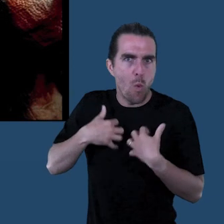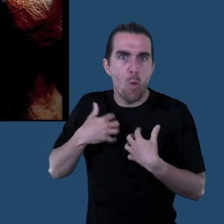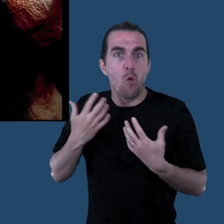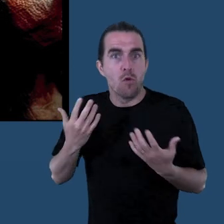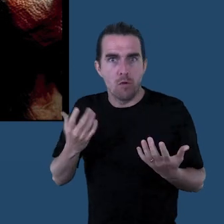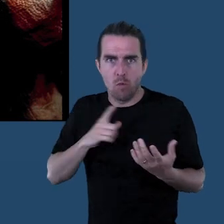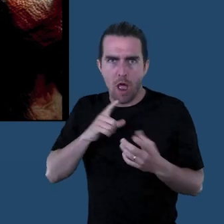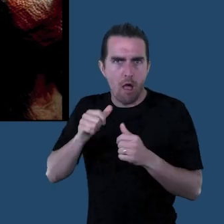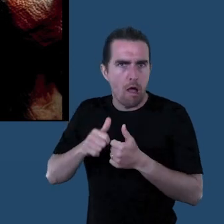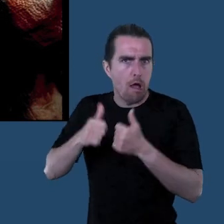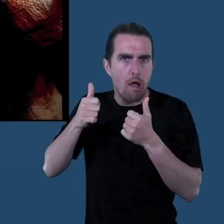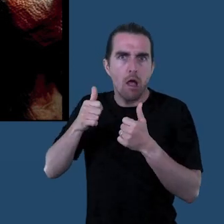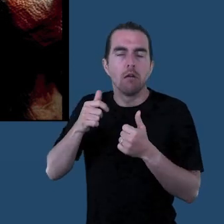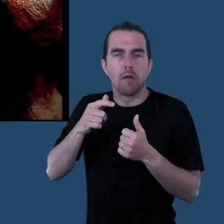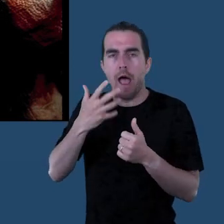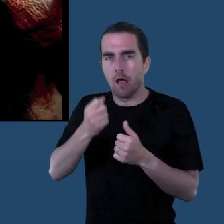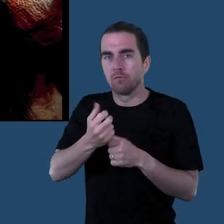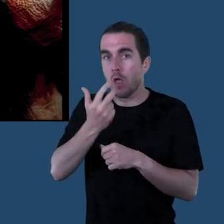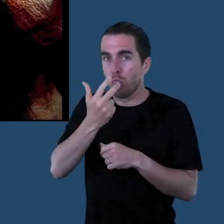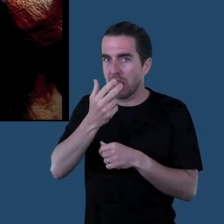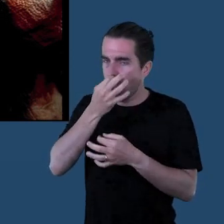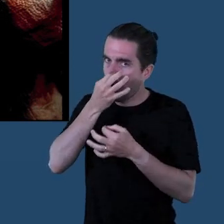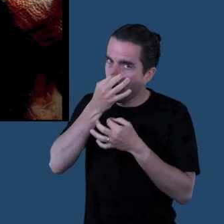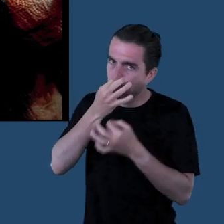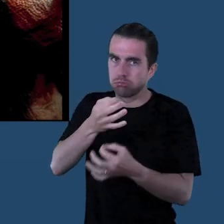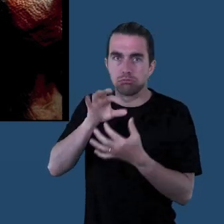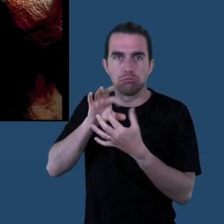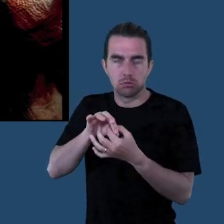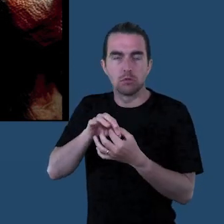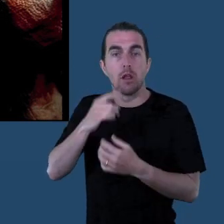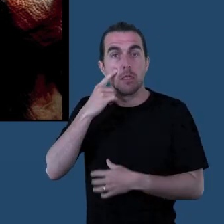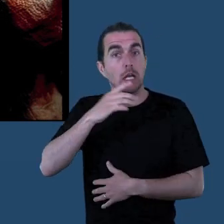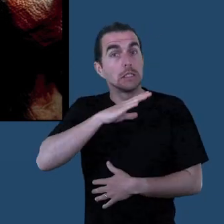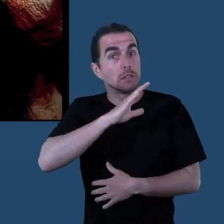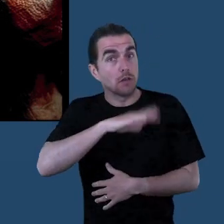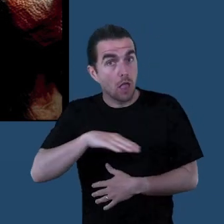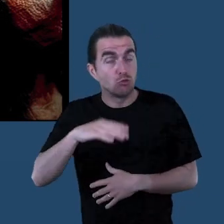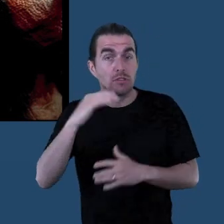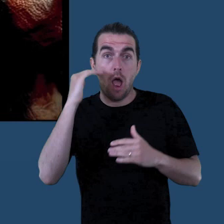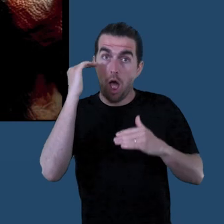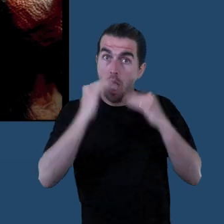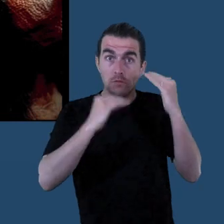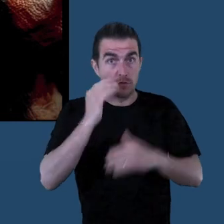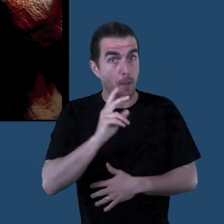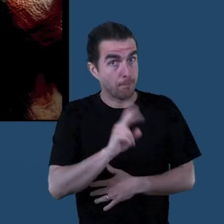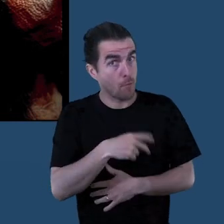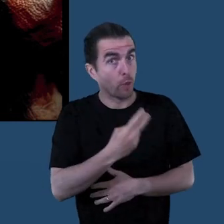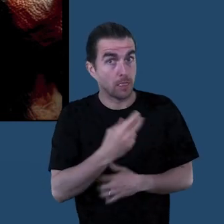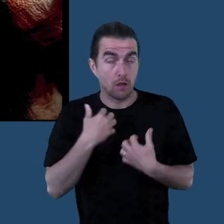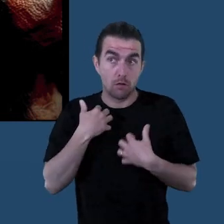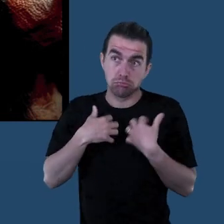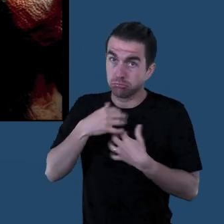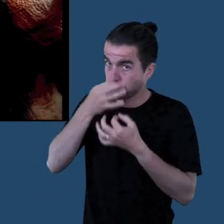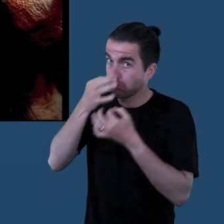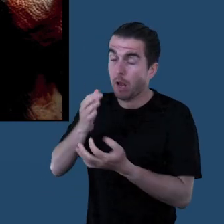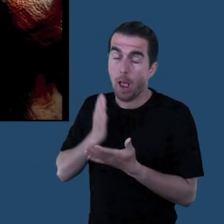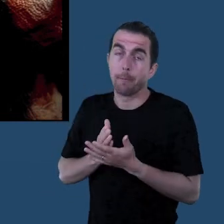And I think those are the three main draws to dinosaurs, for I think both children and adults. Absolutely.